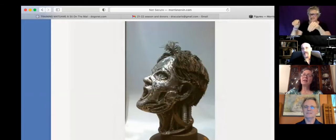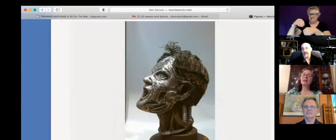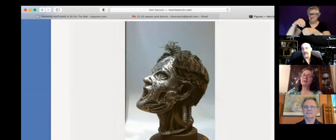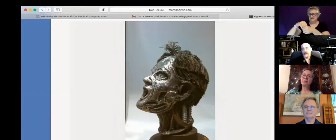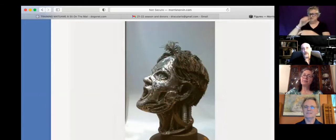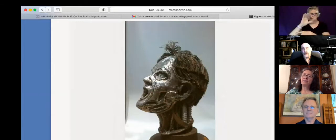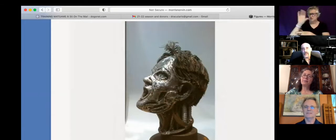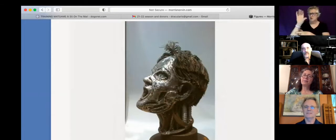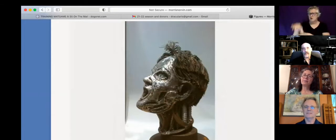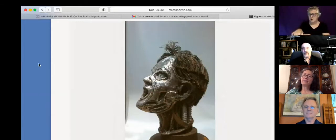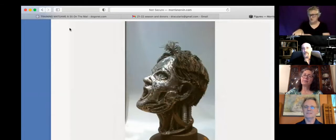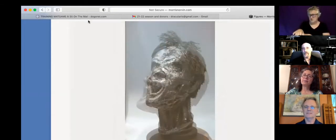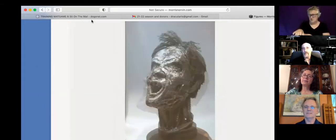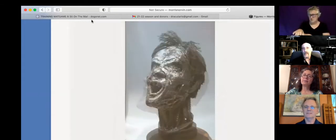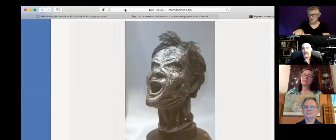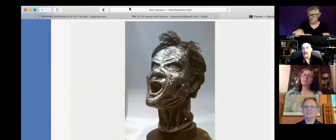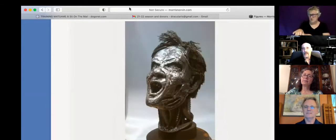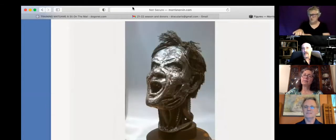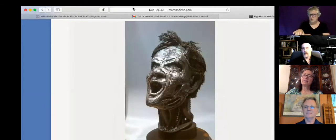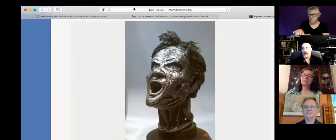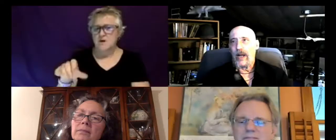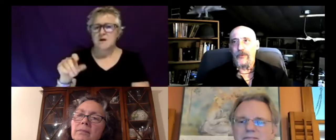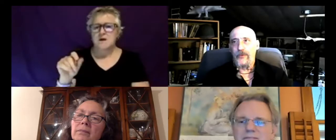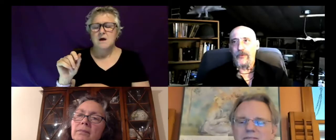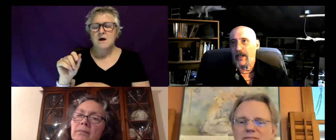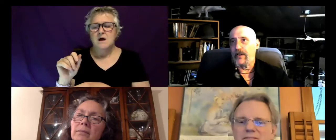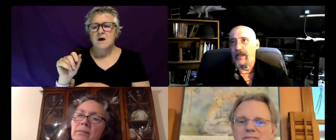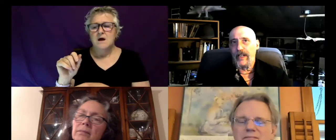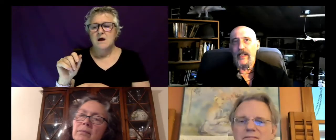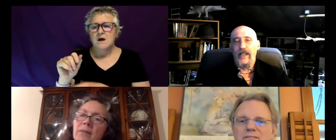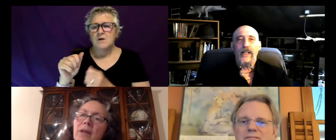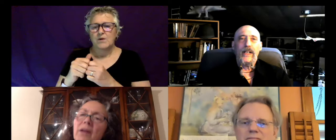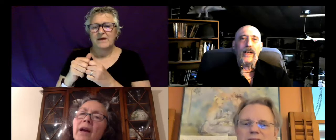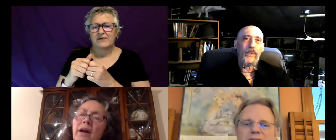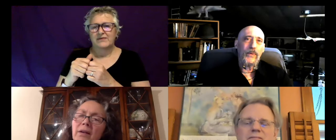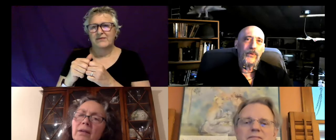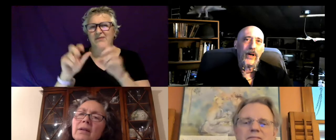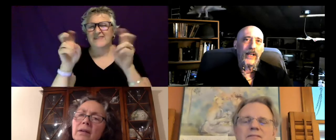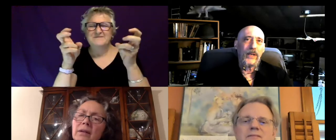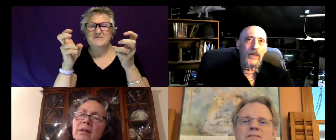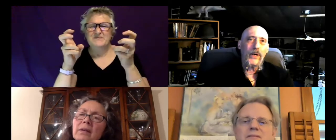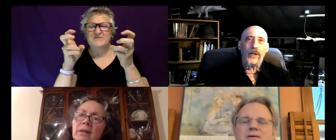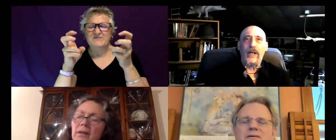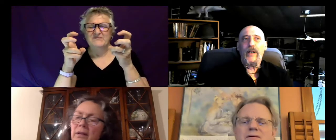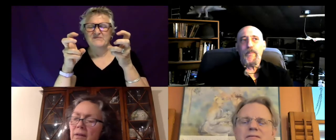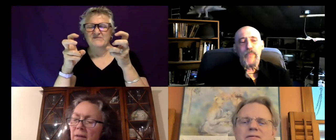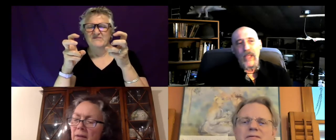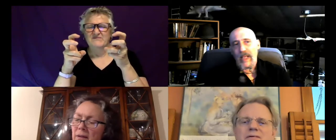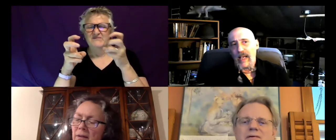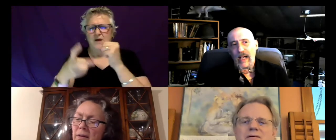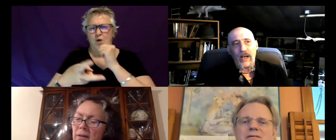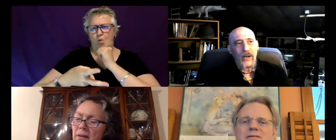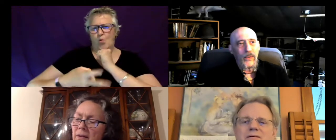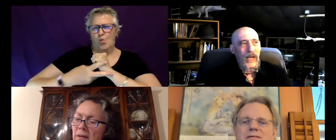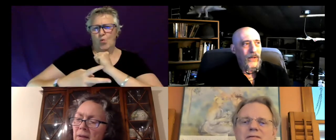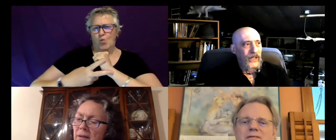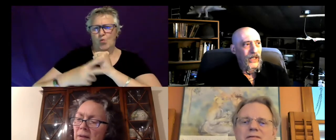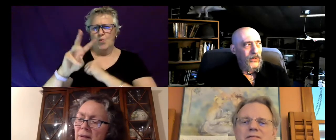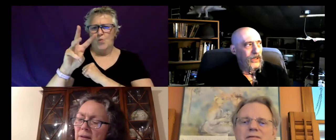to do with um, kind of warehousing the elderly. We were talking about um, how, how the elderly